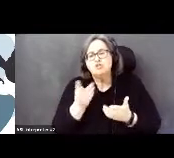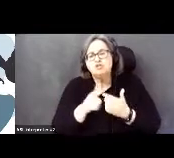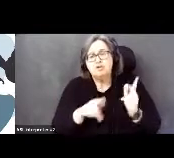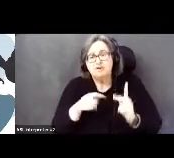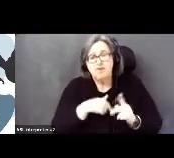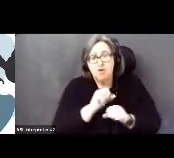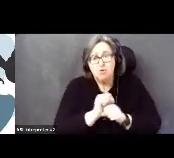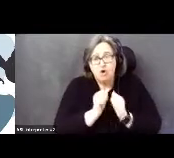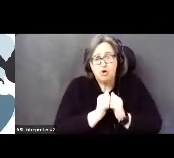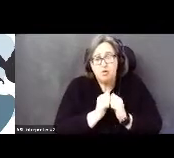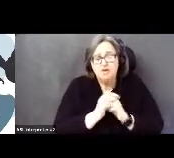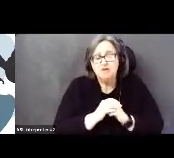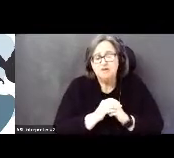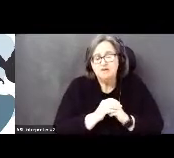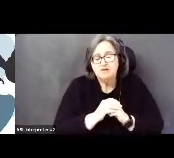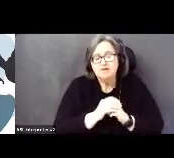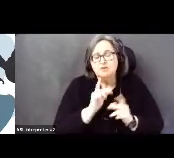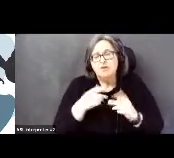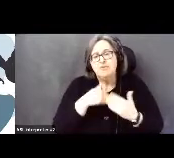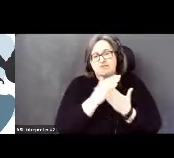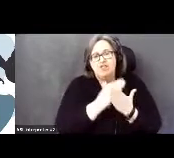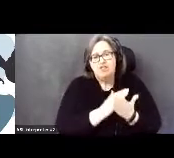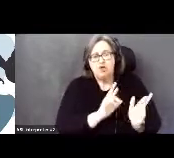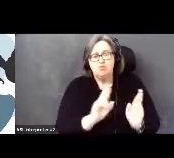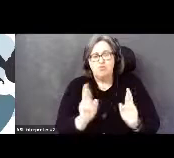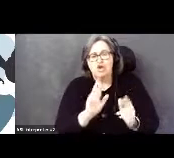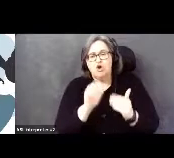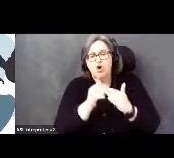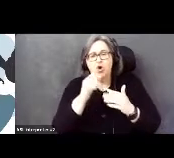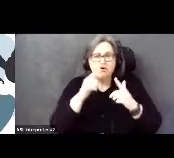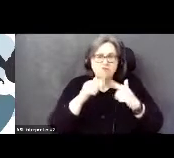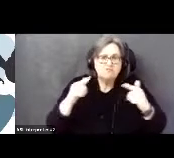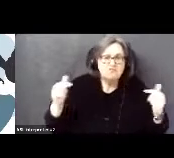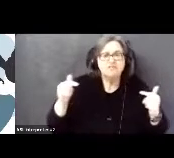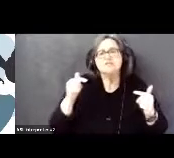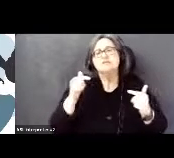work with they have a list at ready of all different kinds of disability resources whether